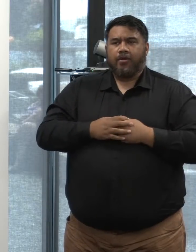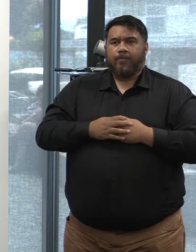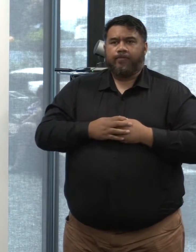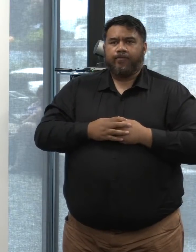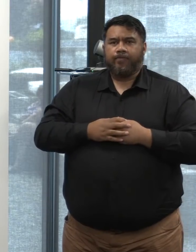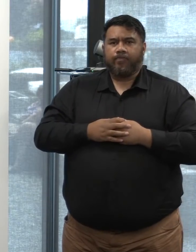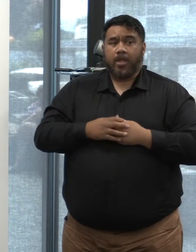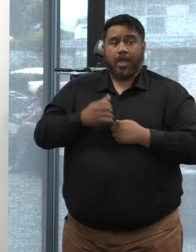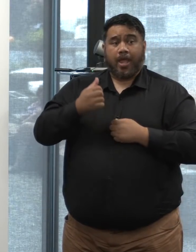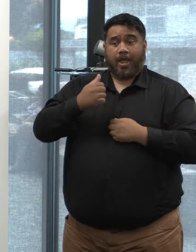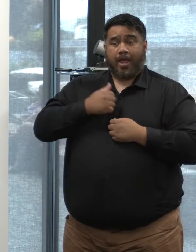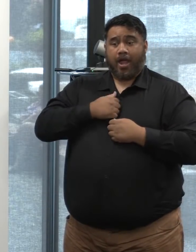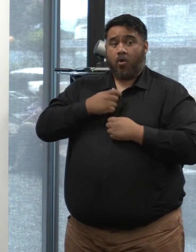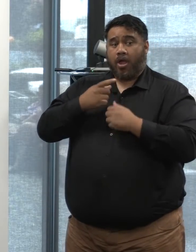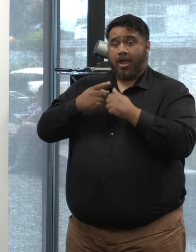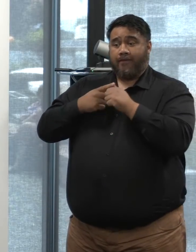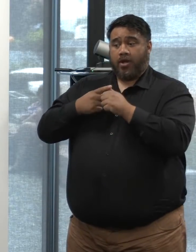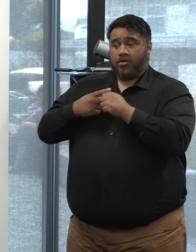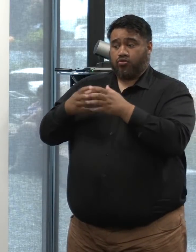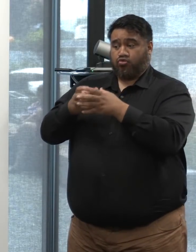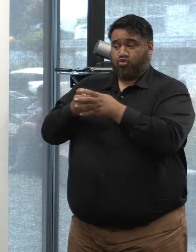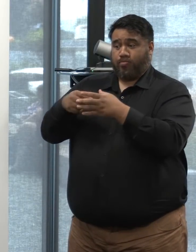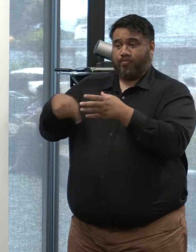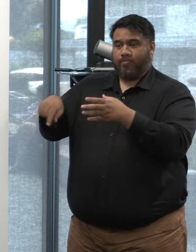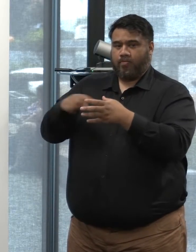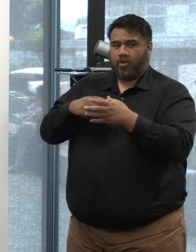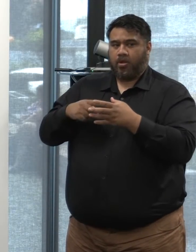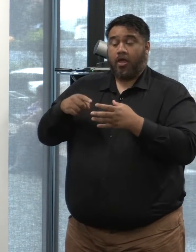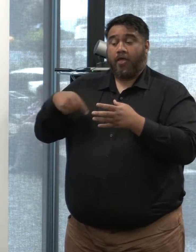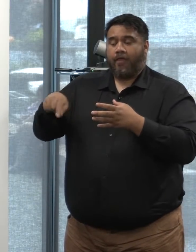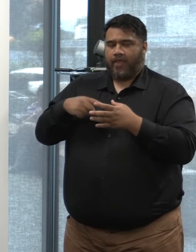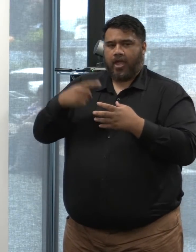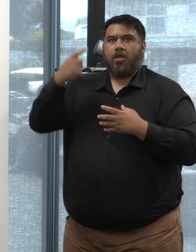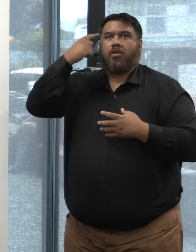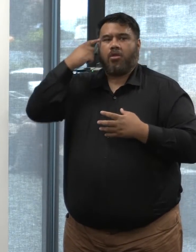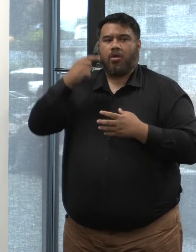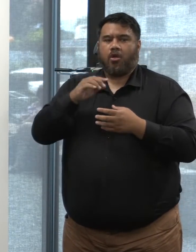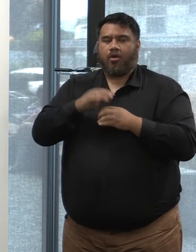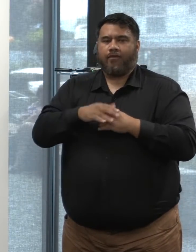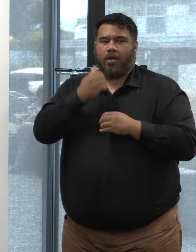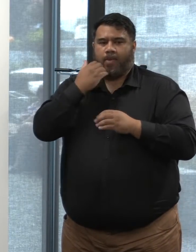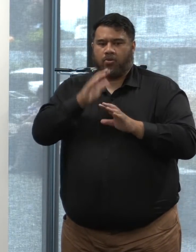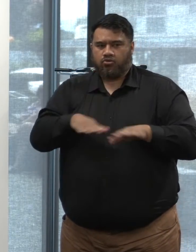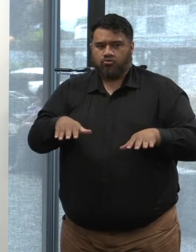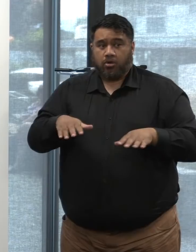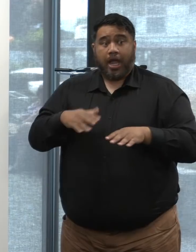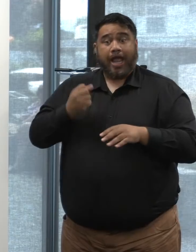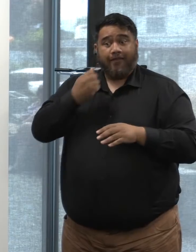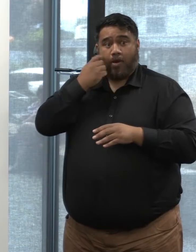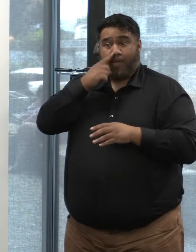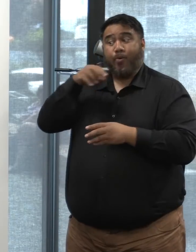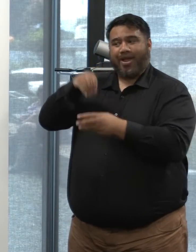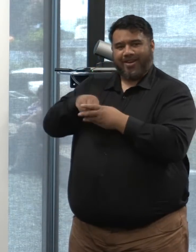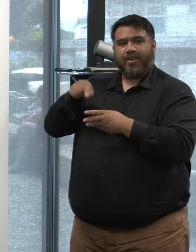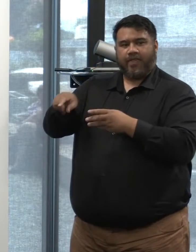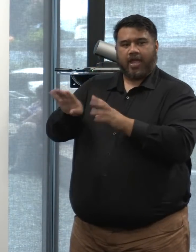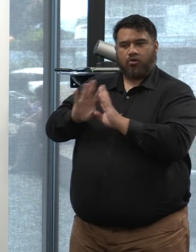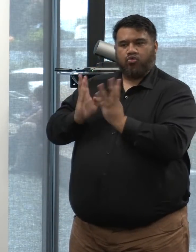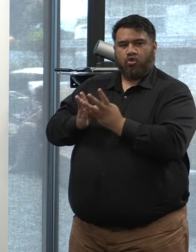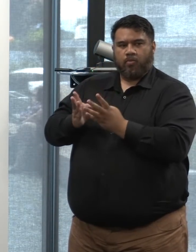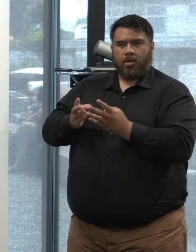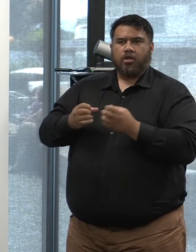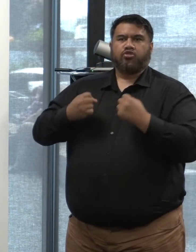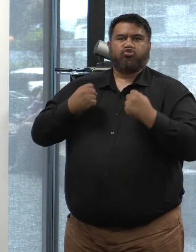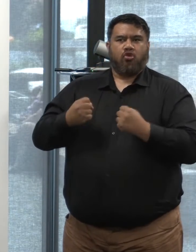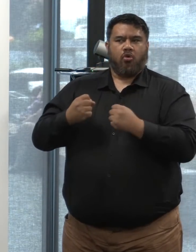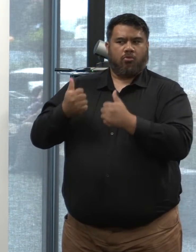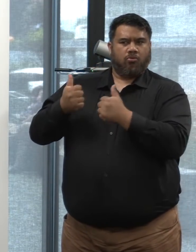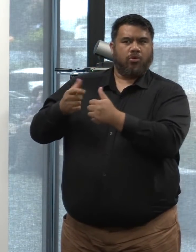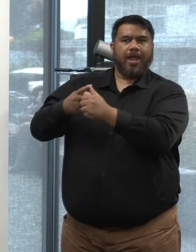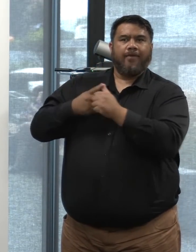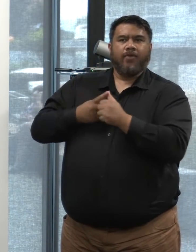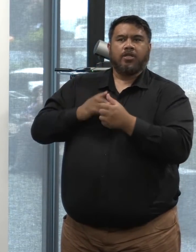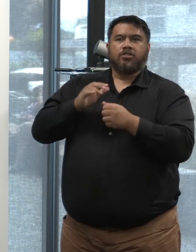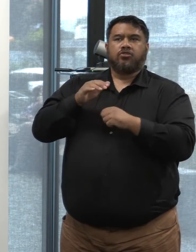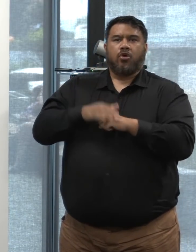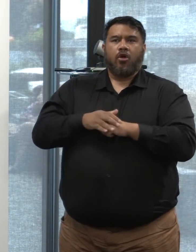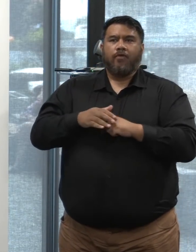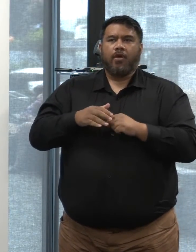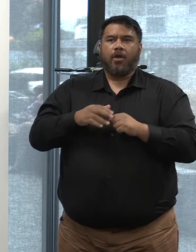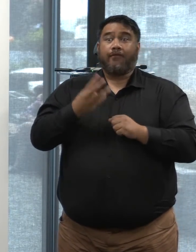expertise.